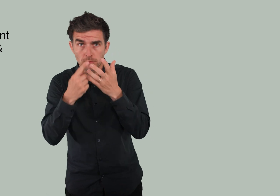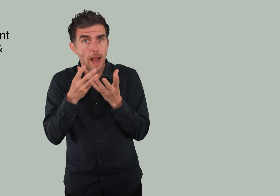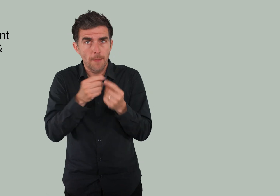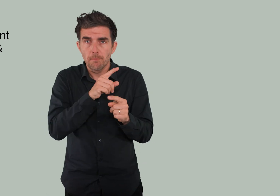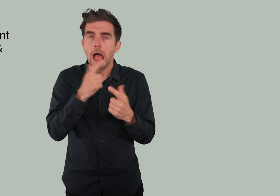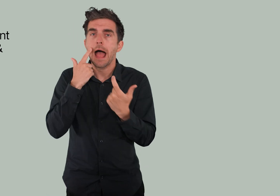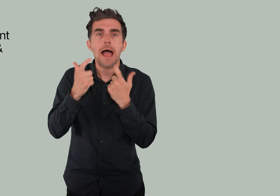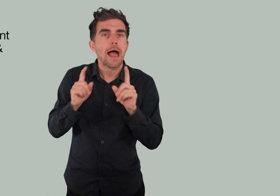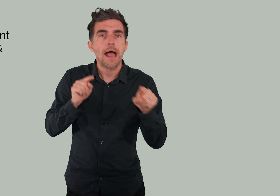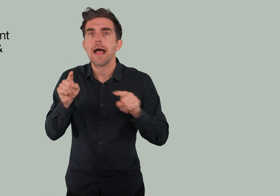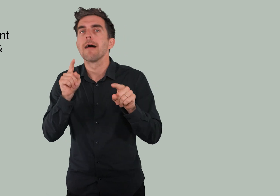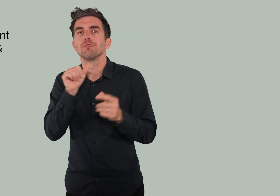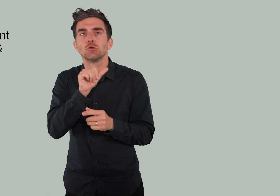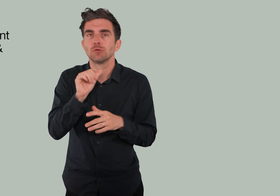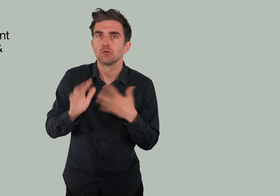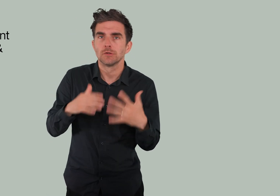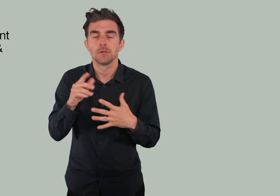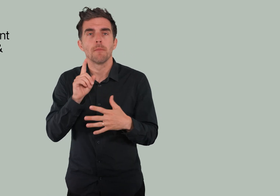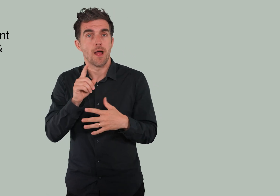designed to help applicants at different stages of the journey,